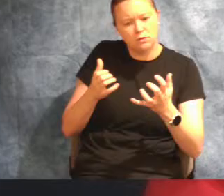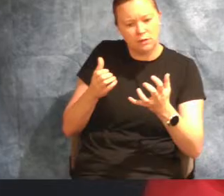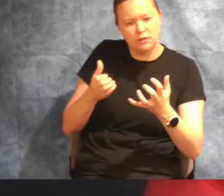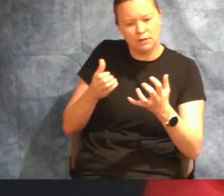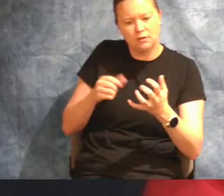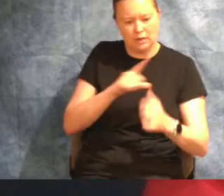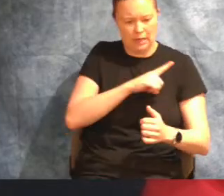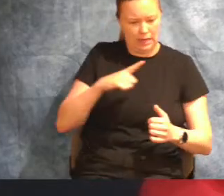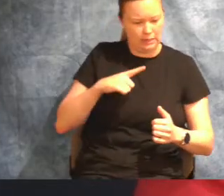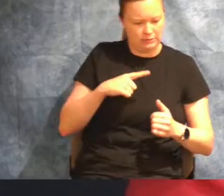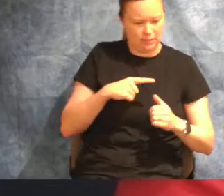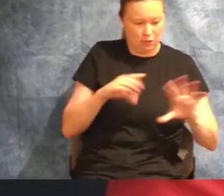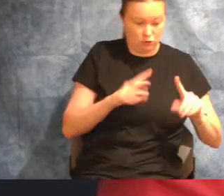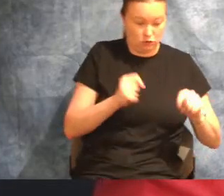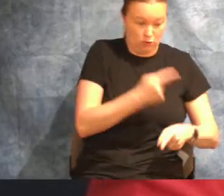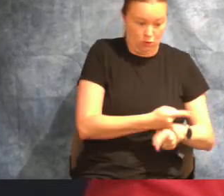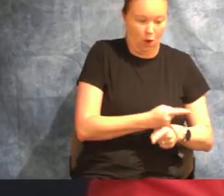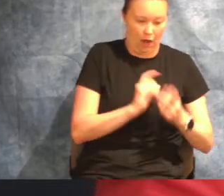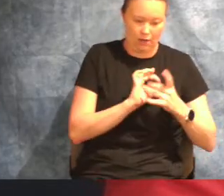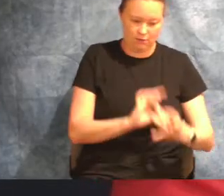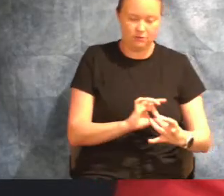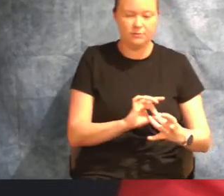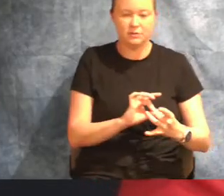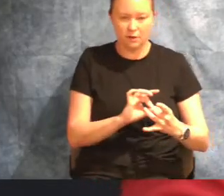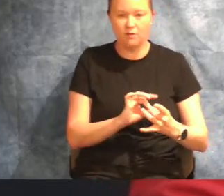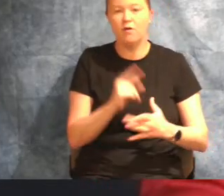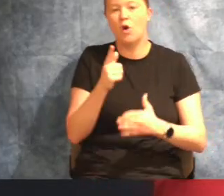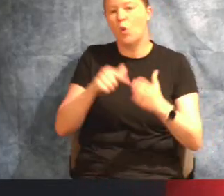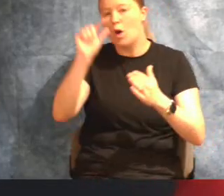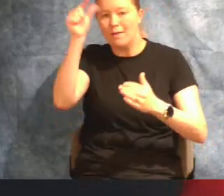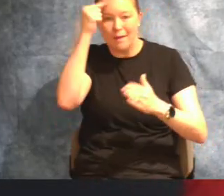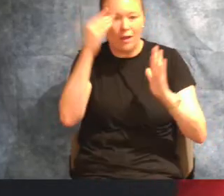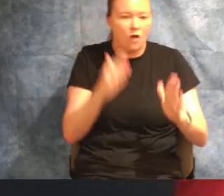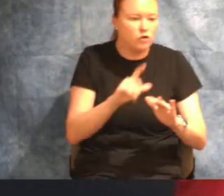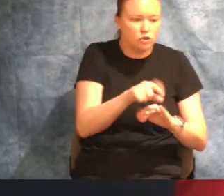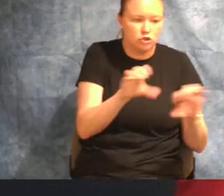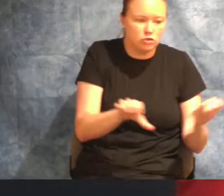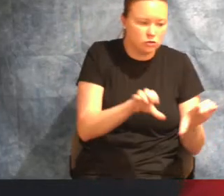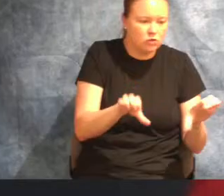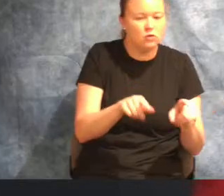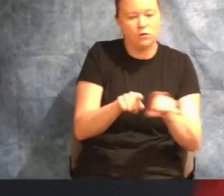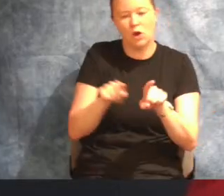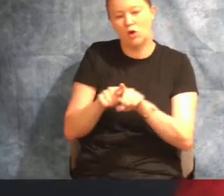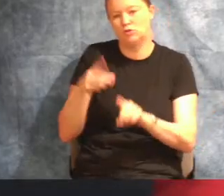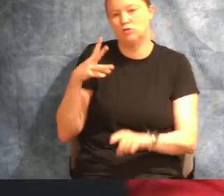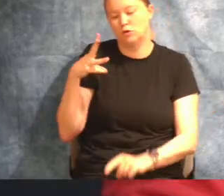legislature to do it right in terms of what the Governor should do and also Washington, but people